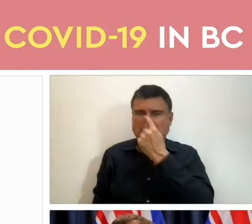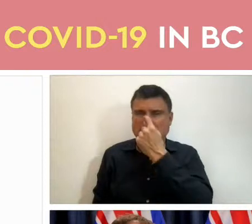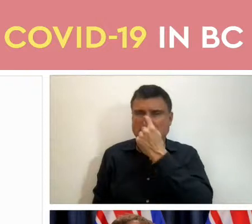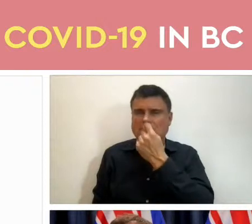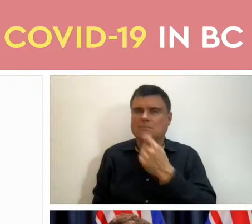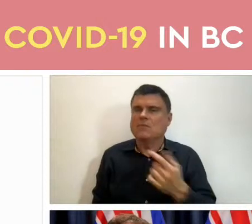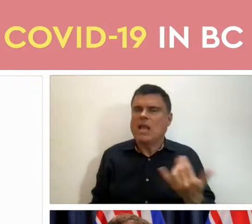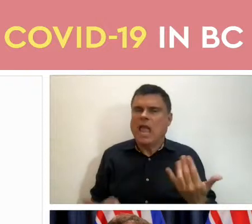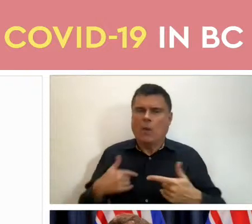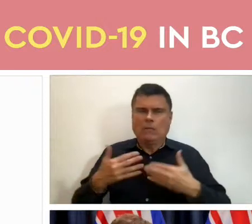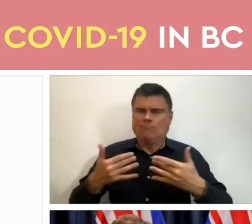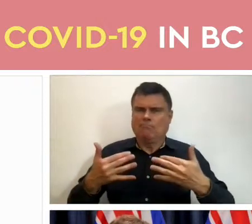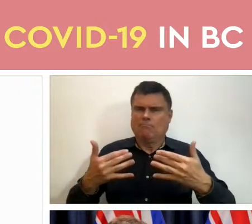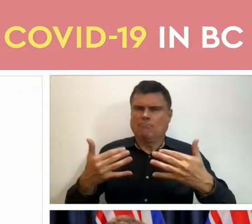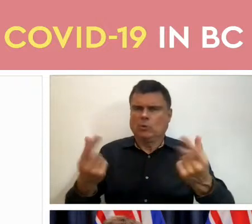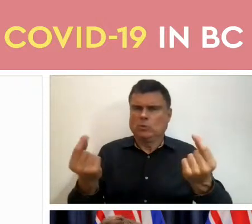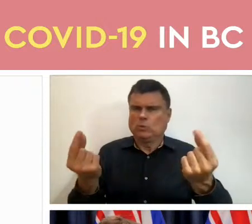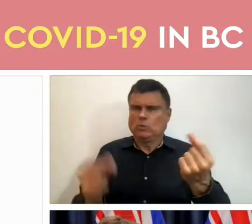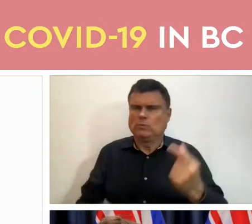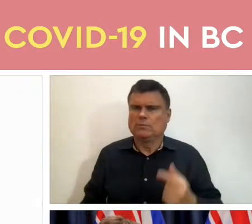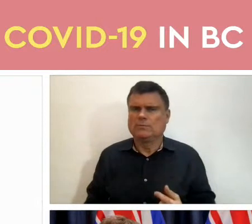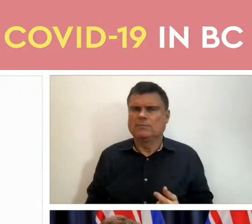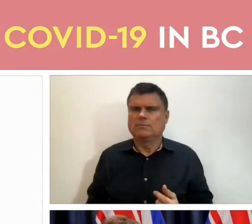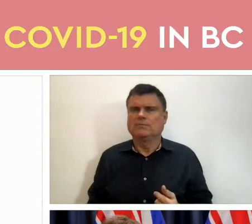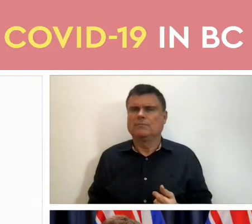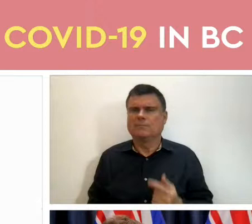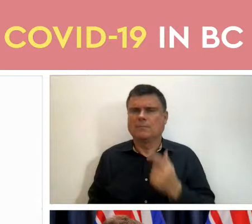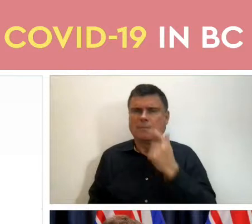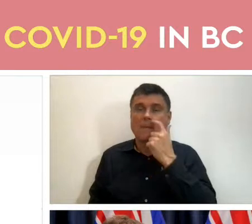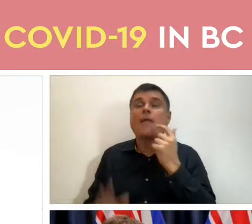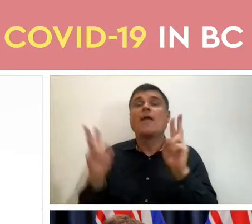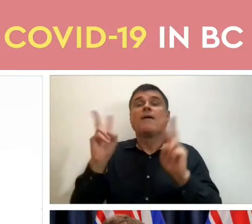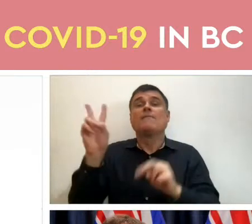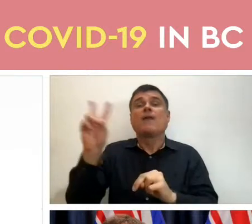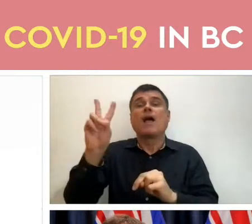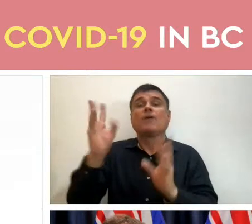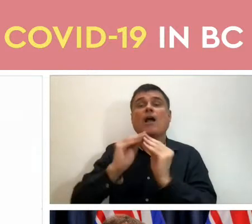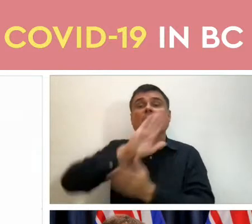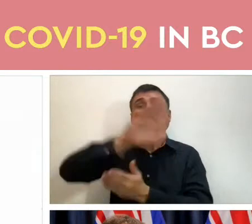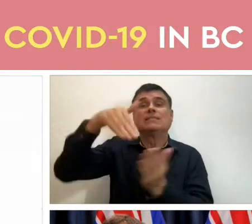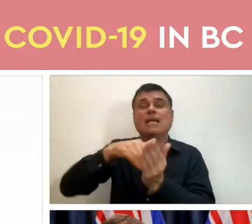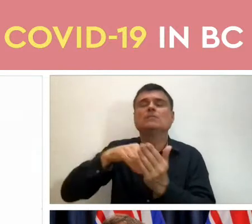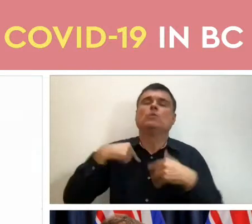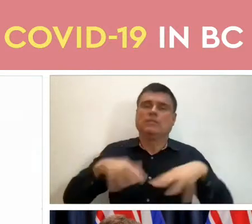capacity of 130,000 shots in January with a startup of